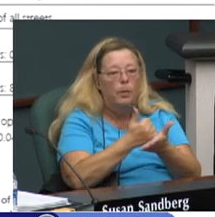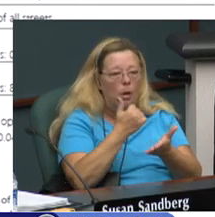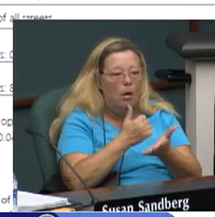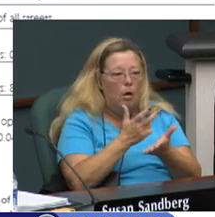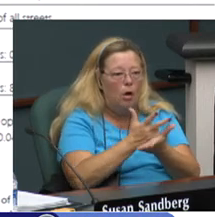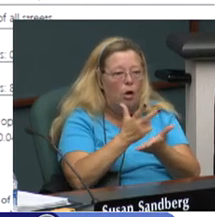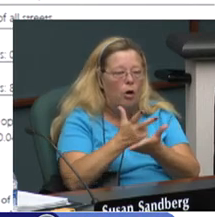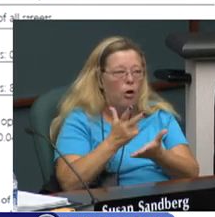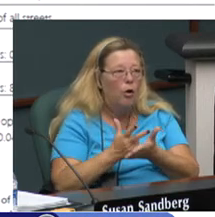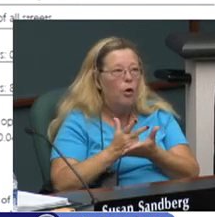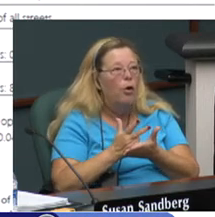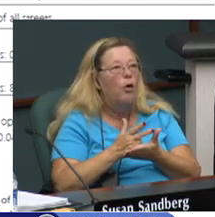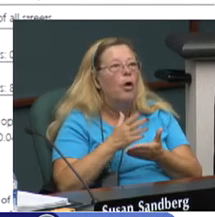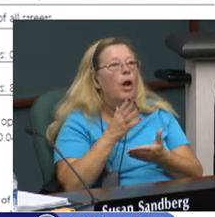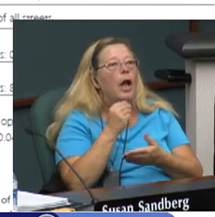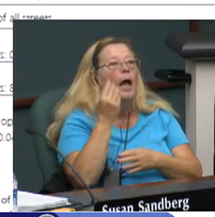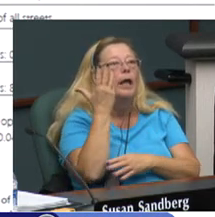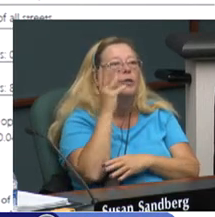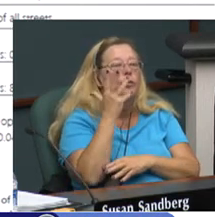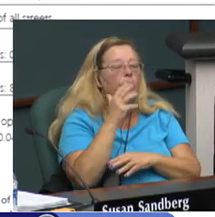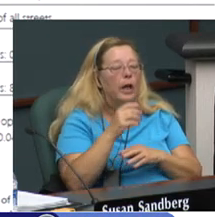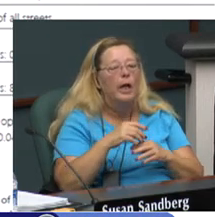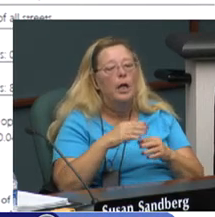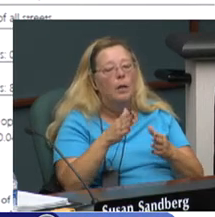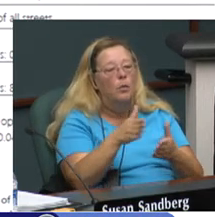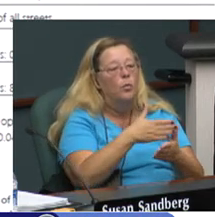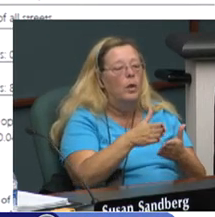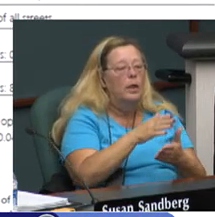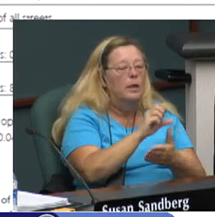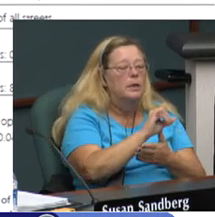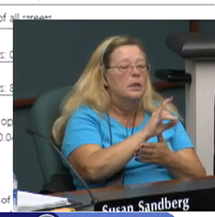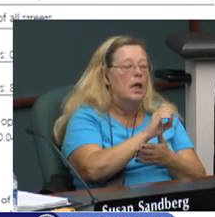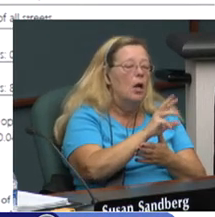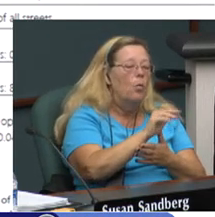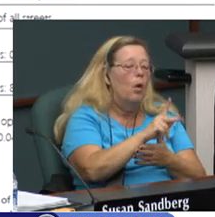with that's the width between the sidewalk and the curb where the grass